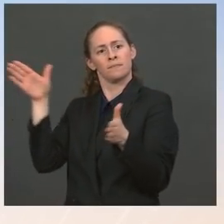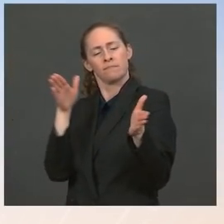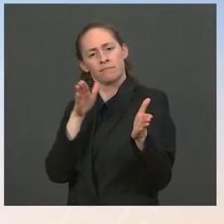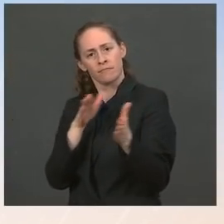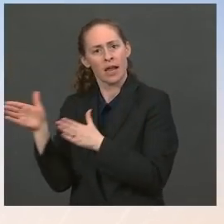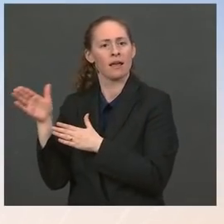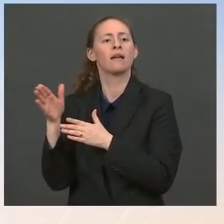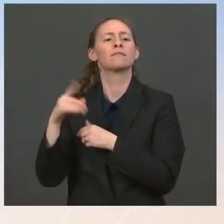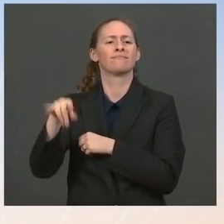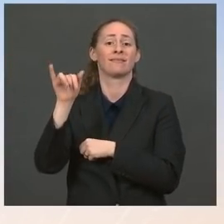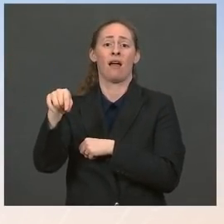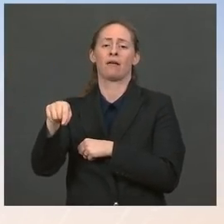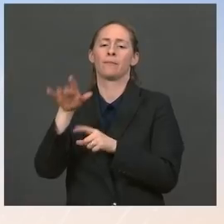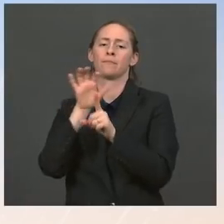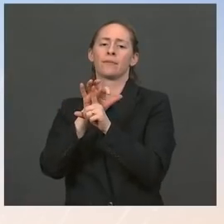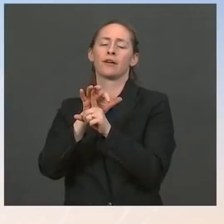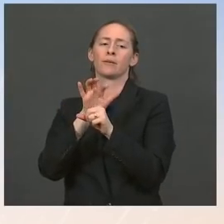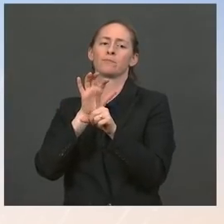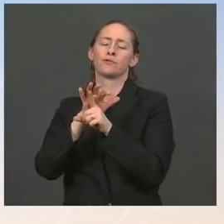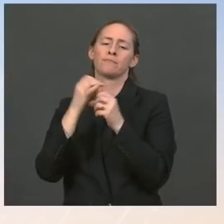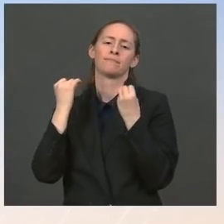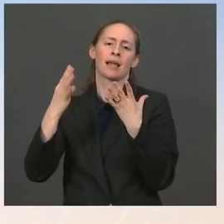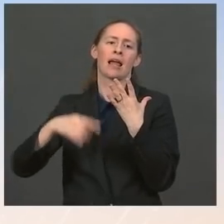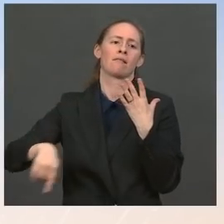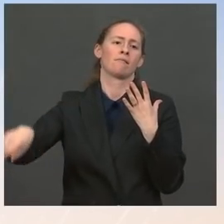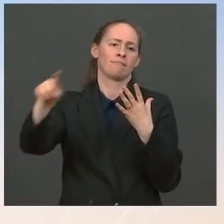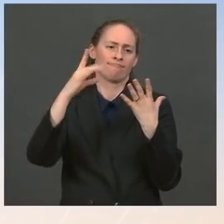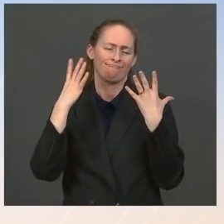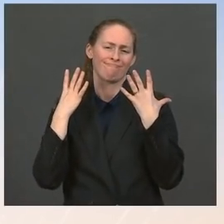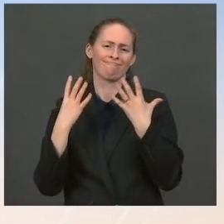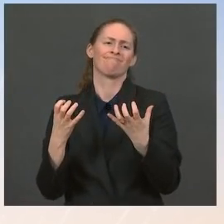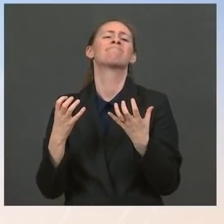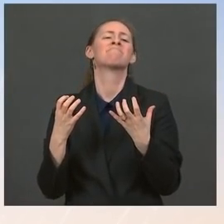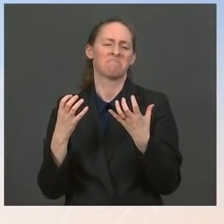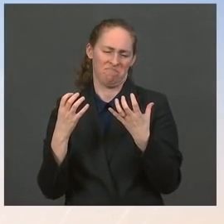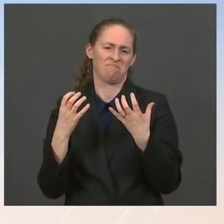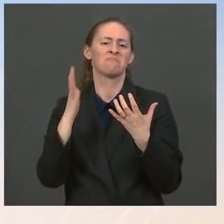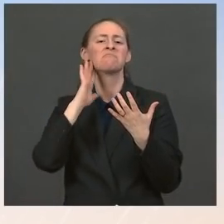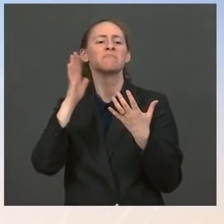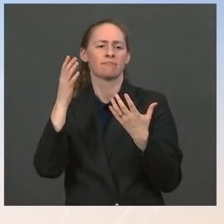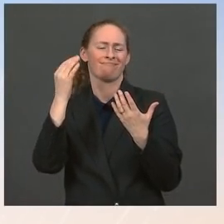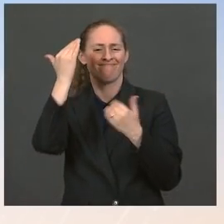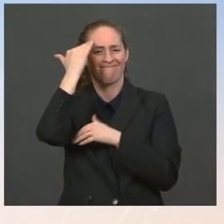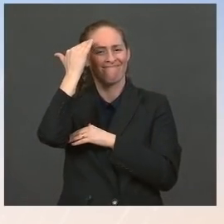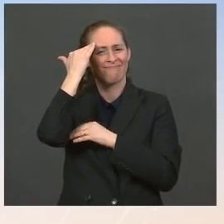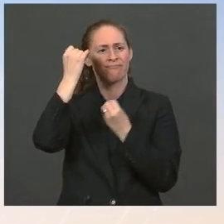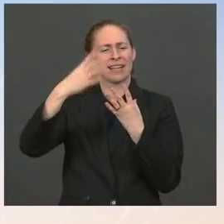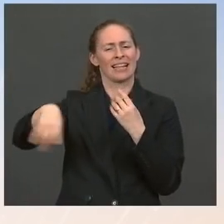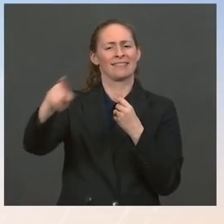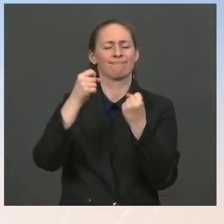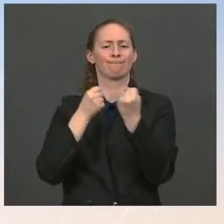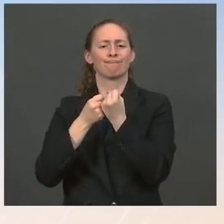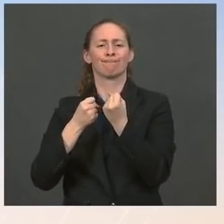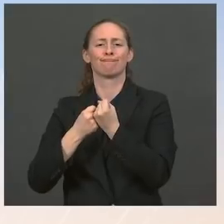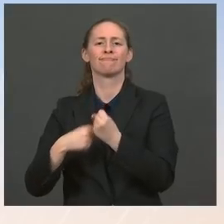when you look at both the BIF and the bipartisan -- bipart- -- Build Back Better Act. And so, we're going to just -- he's going to --